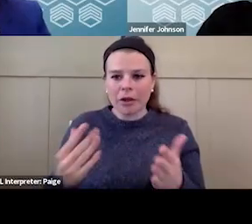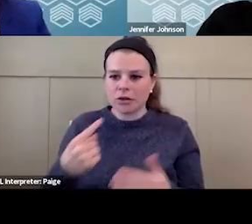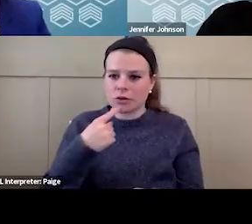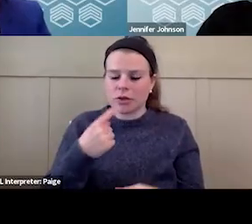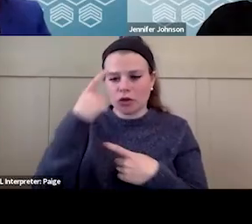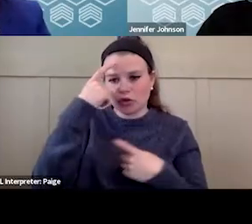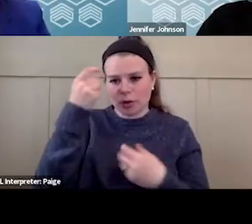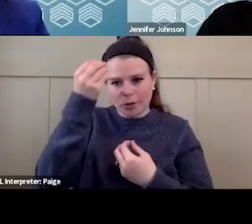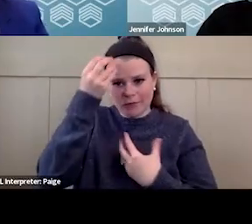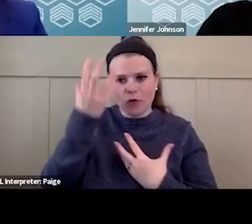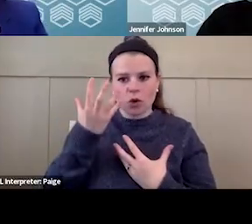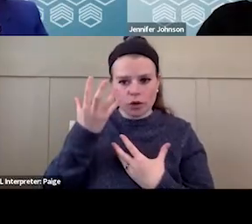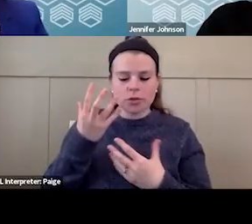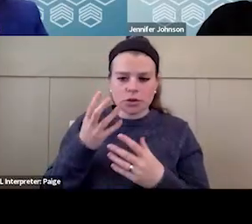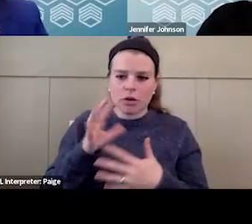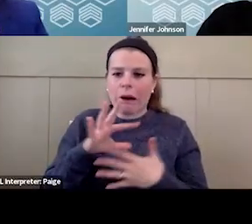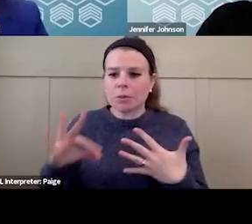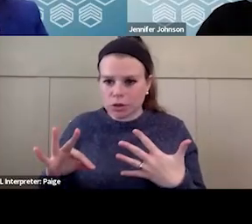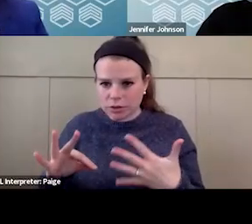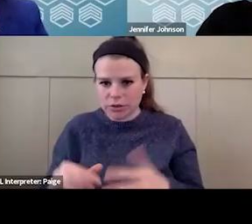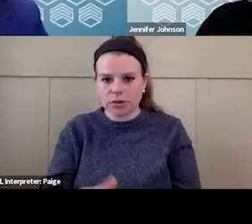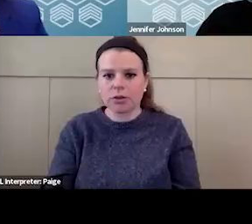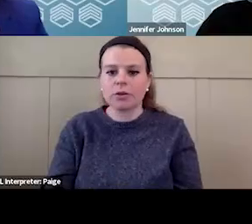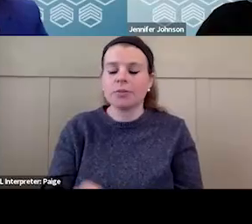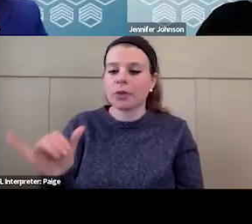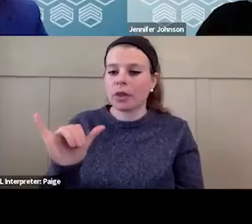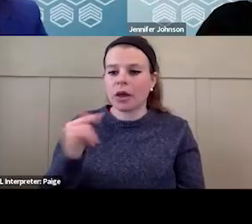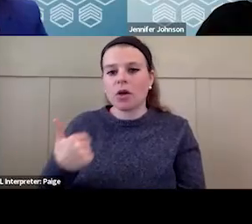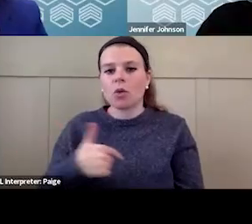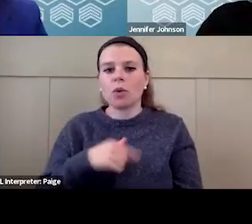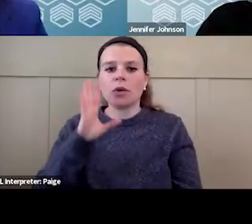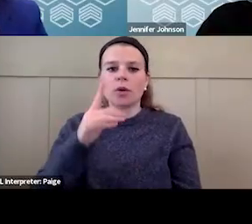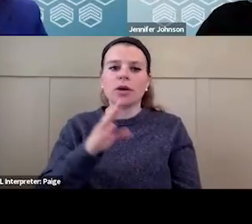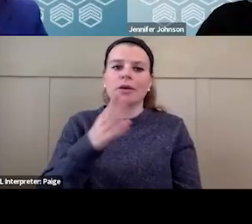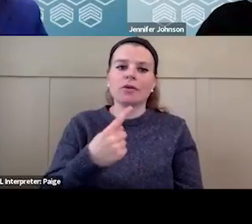uh, the trauma informed alternative. Um, like we would never say your drug screen is dirty.